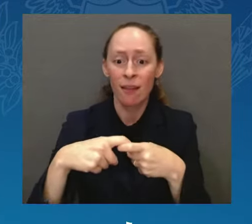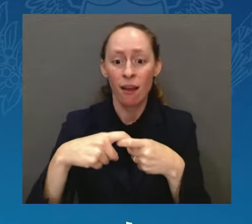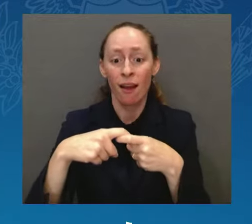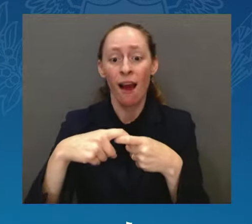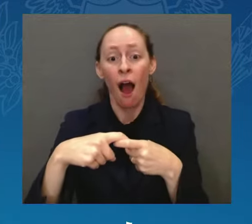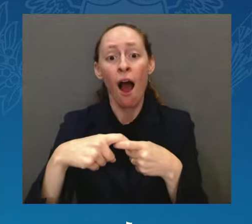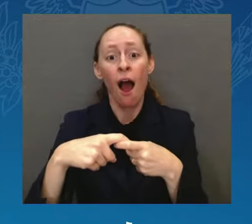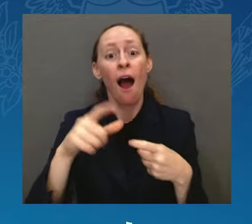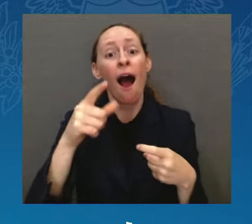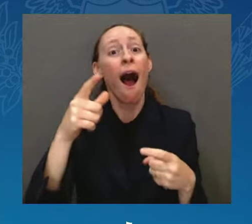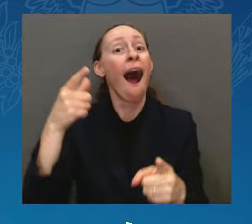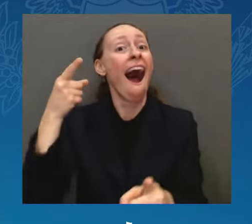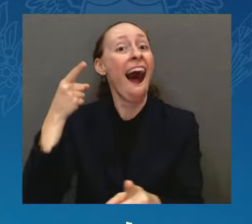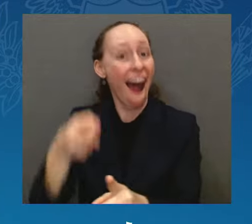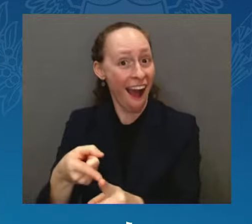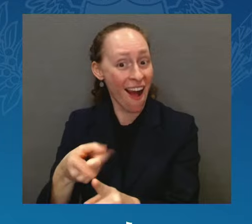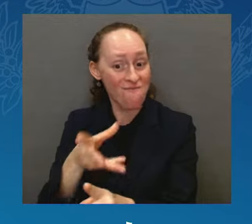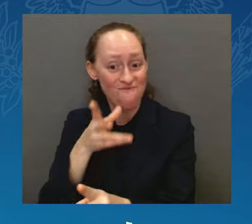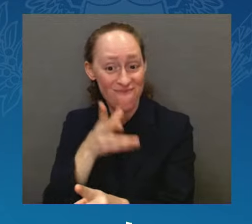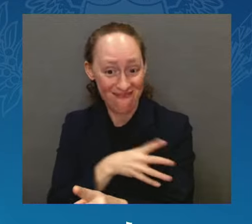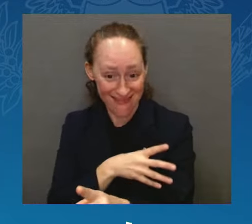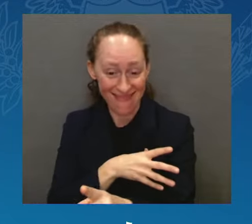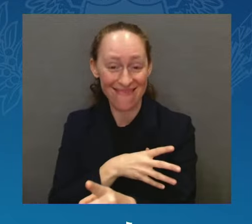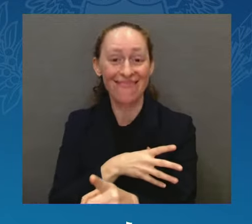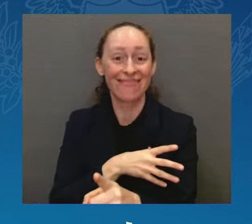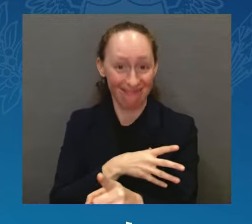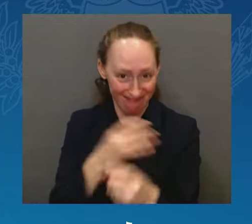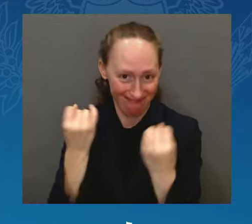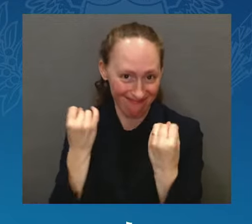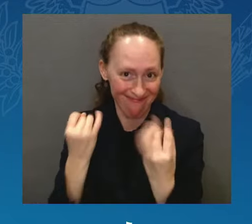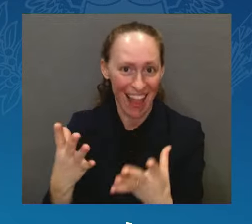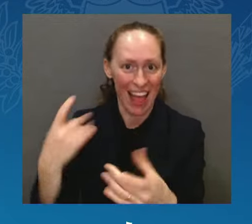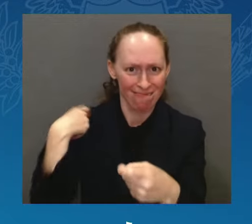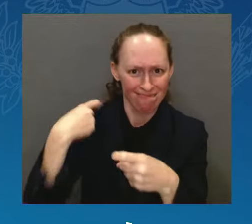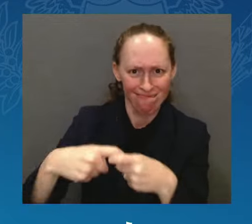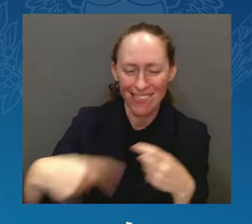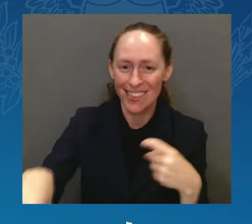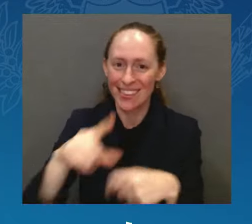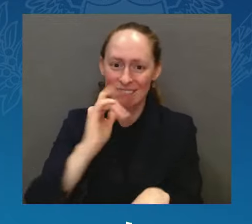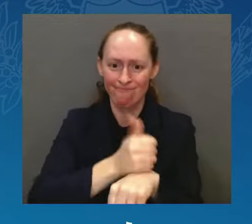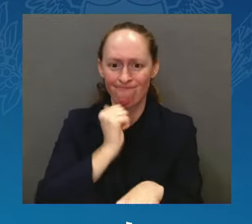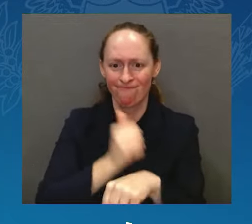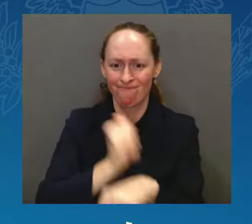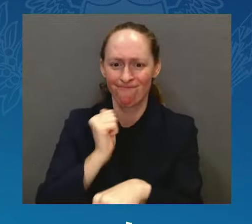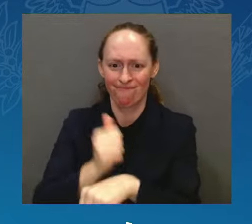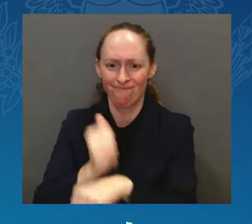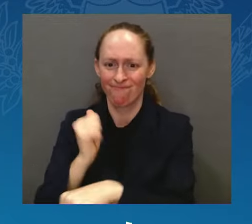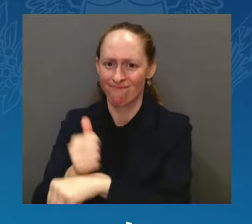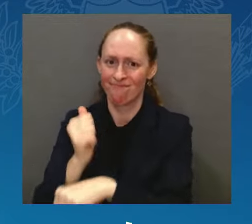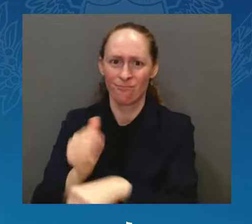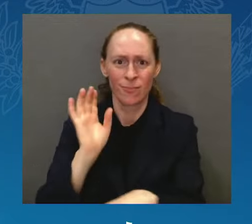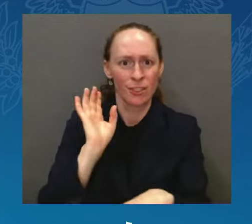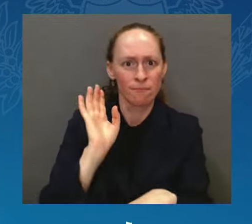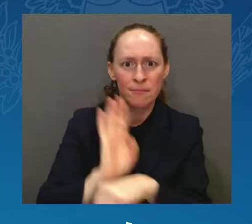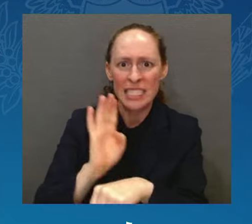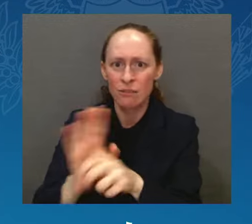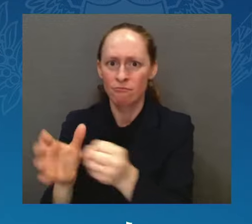and opportunity across our nation. We are also clear-eyed that, despite Latino businesses